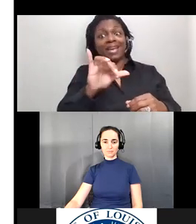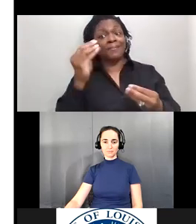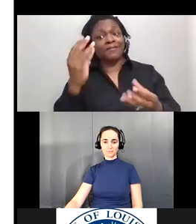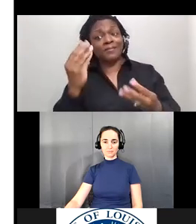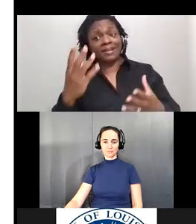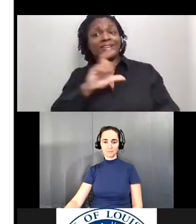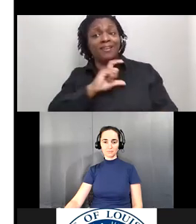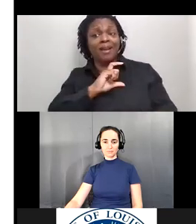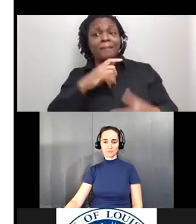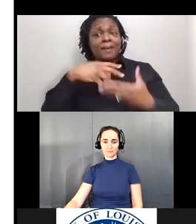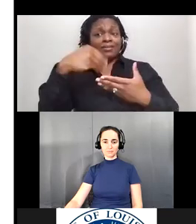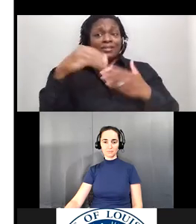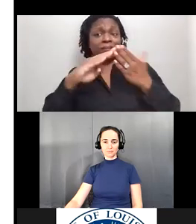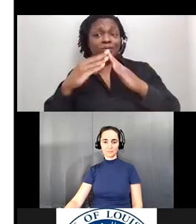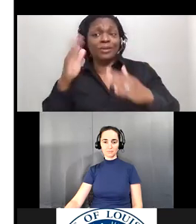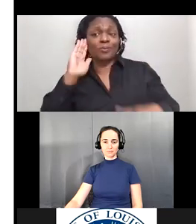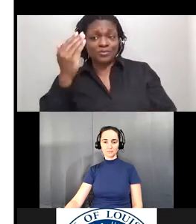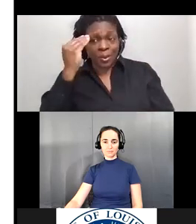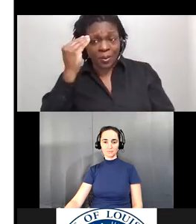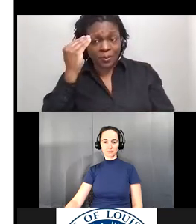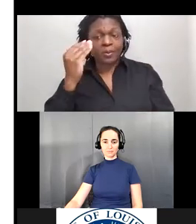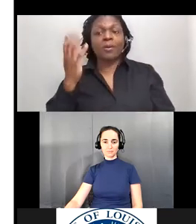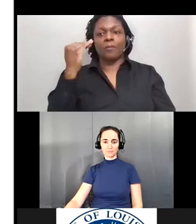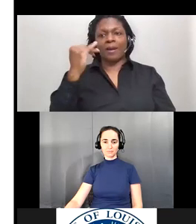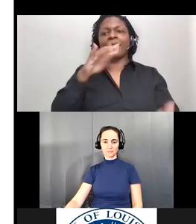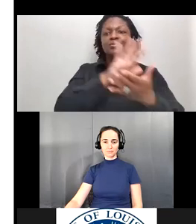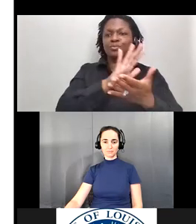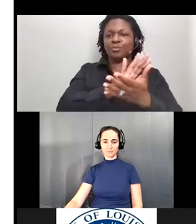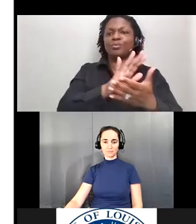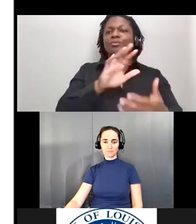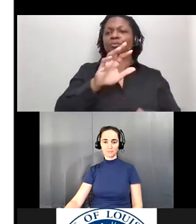a police officer those had school resource officer training and they're inside your,